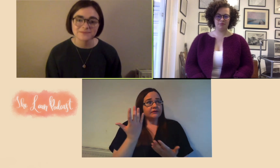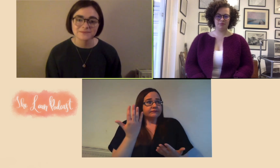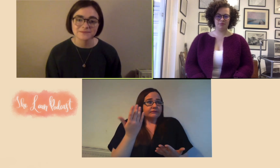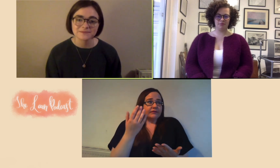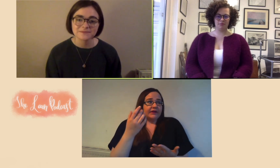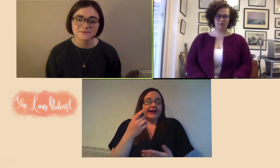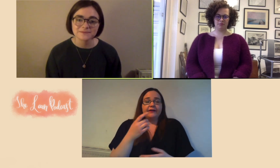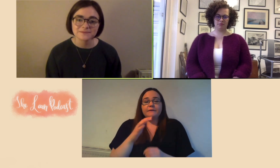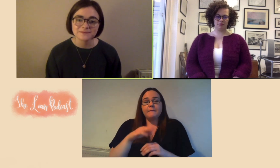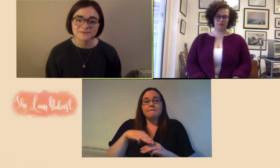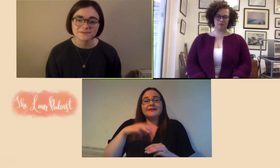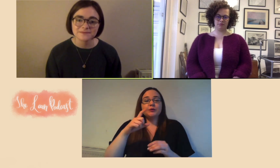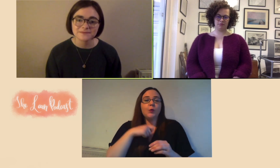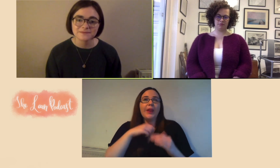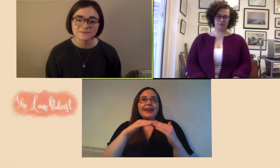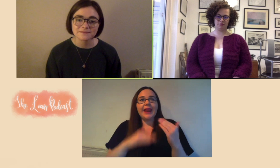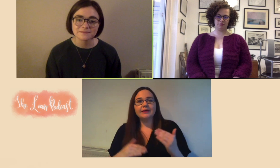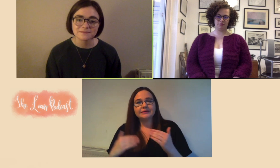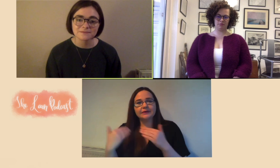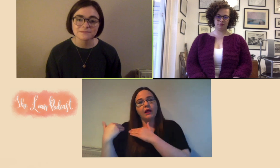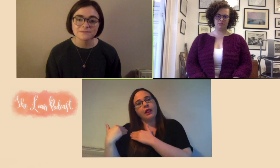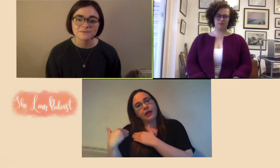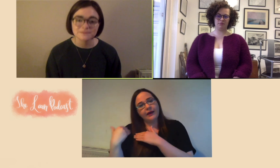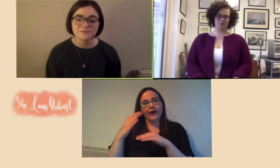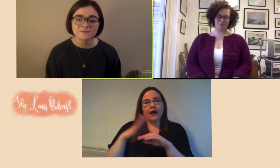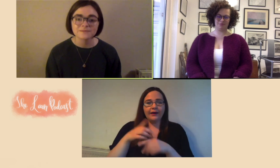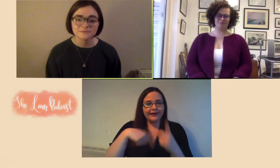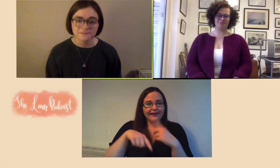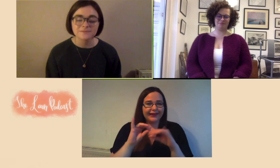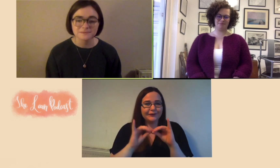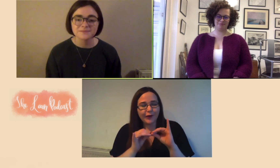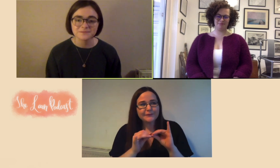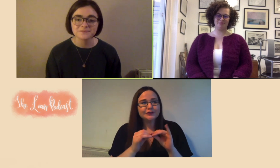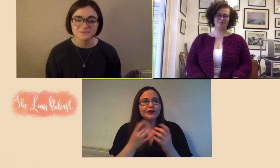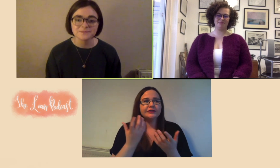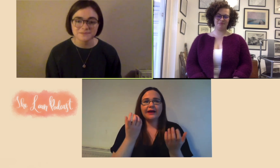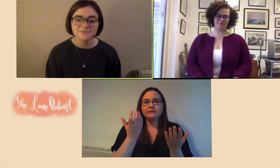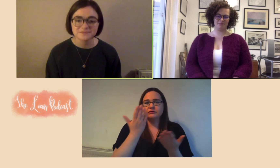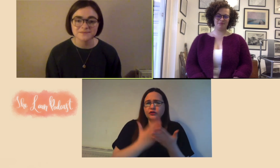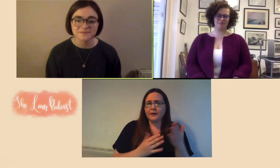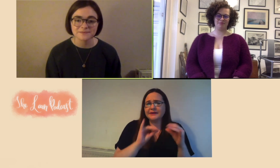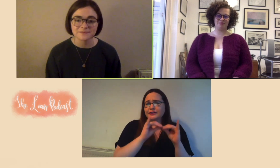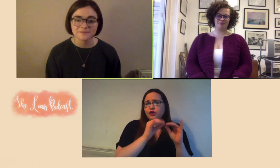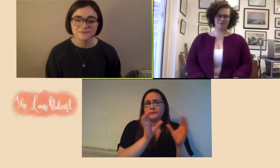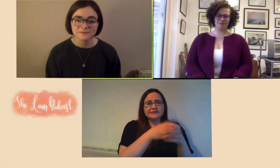So yeah, it is a heavy cross to carry but like you said, it's just kind of raising that awareness there.